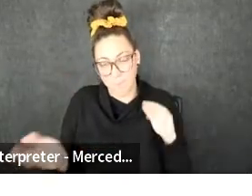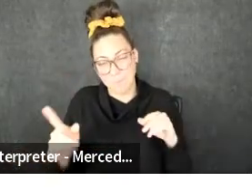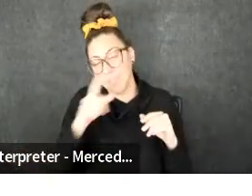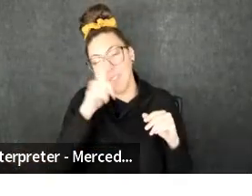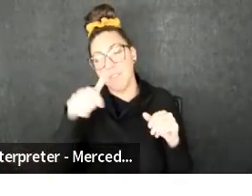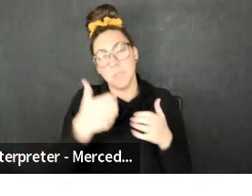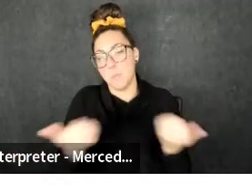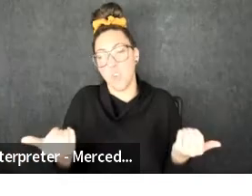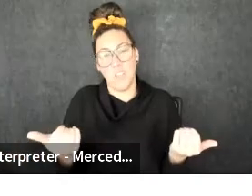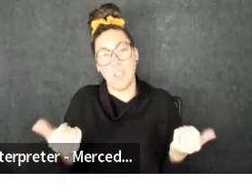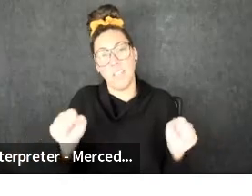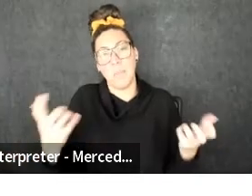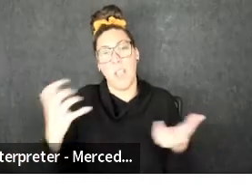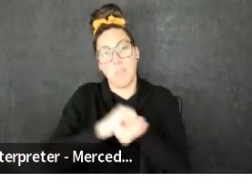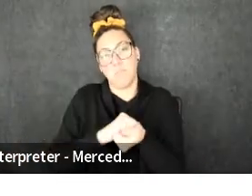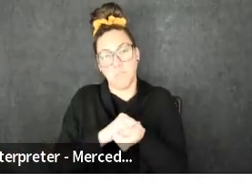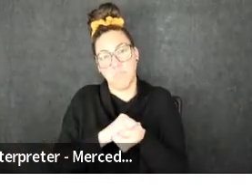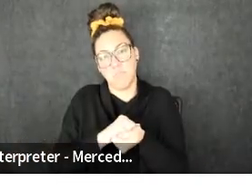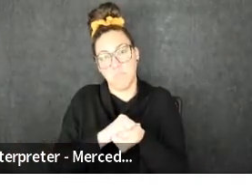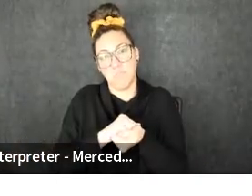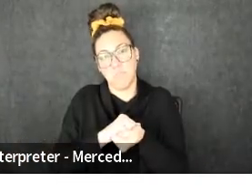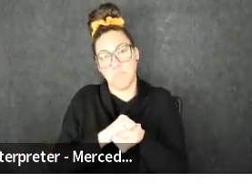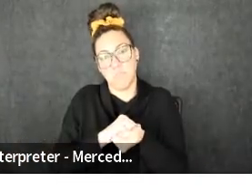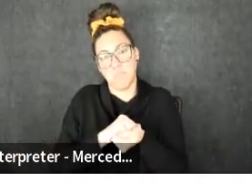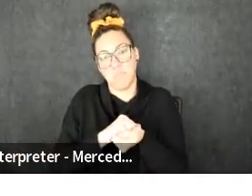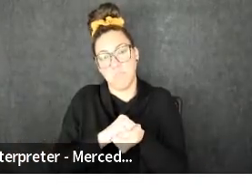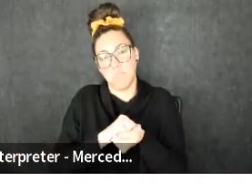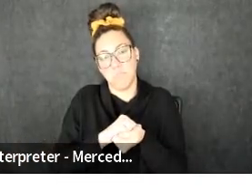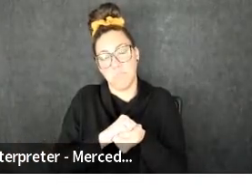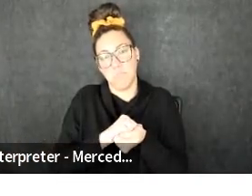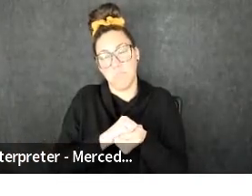It can be in conjunction with so maybe I'll just briefly answer a question.